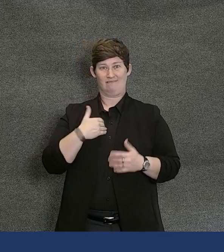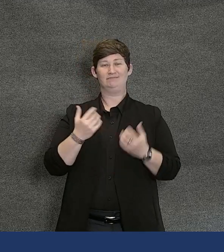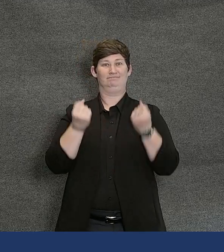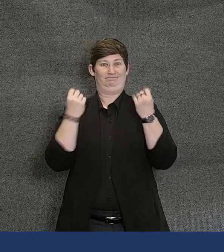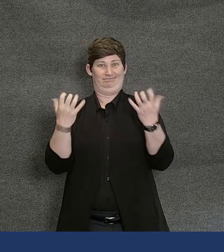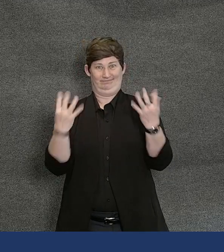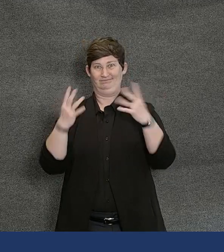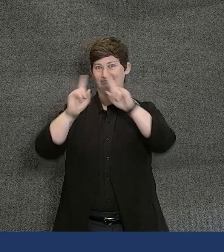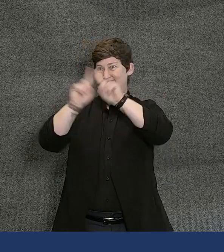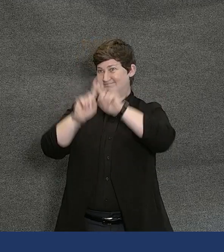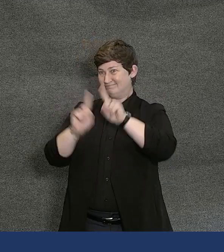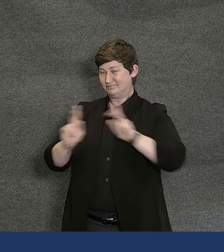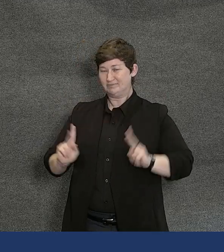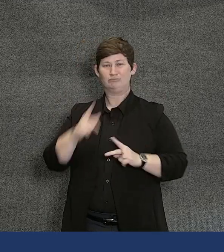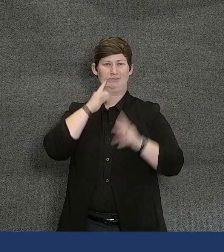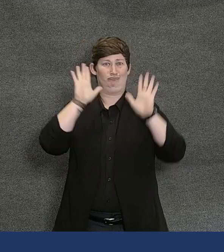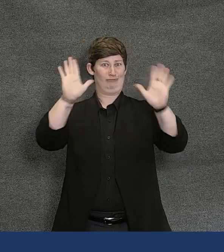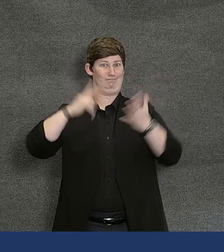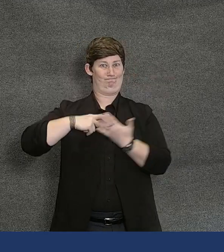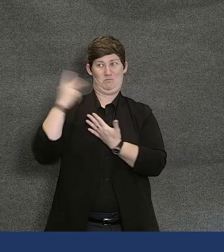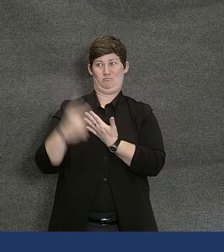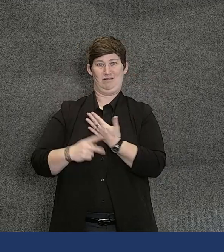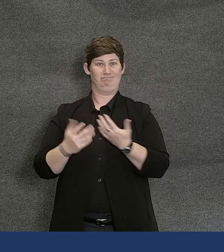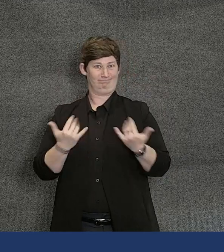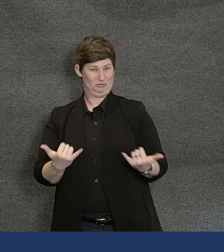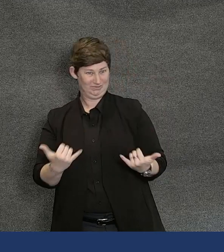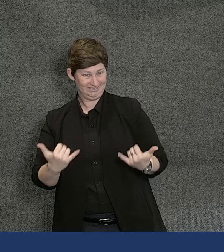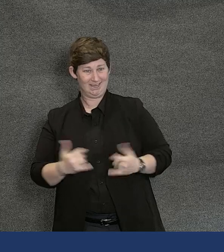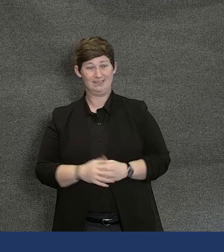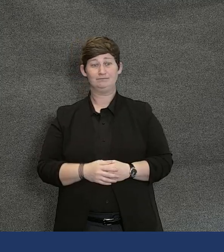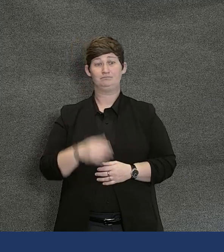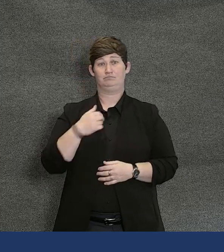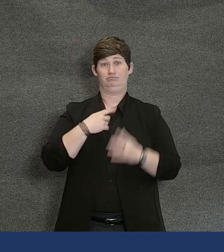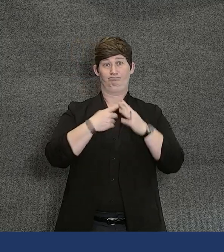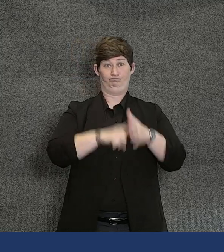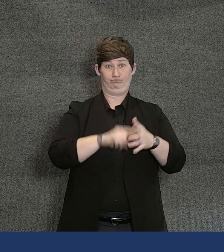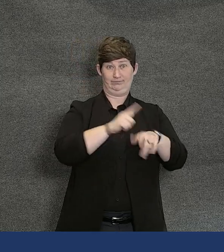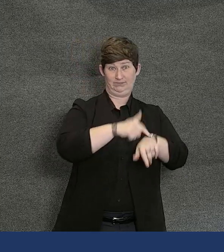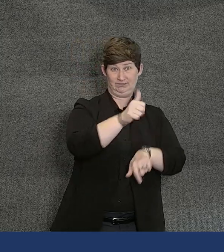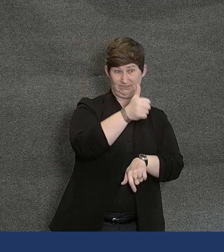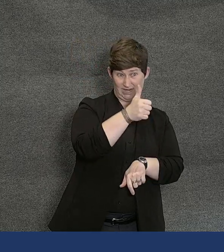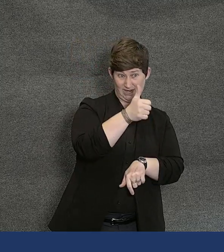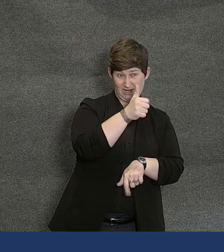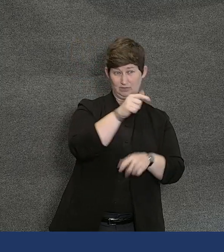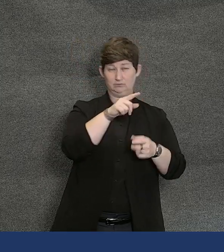to you today. Our event runs from 10:00 AM to around 3:30 PM,